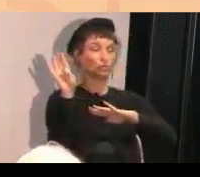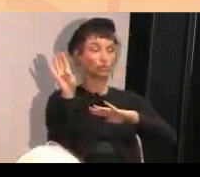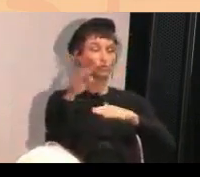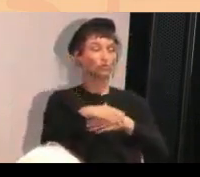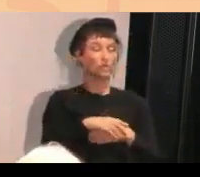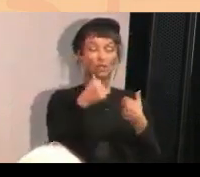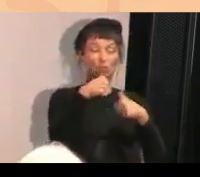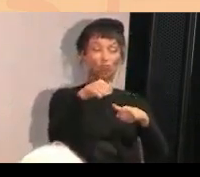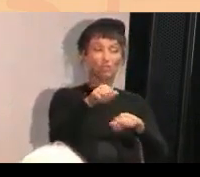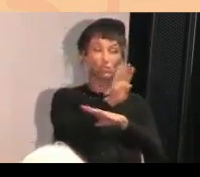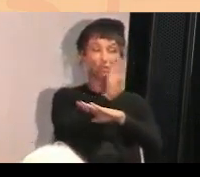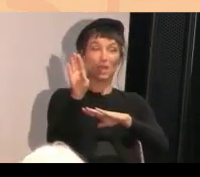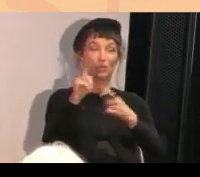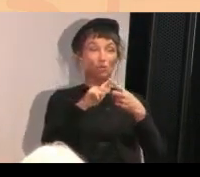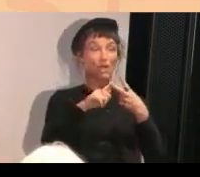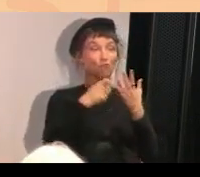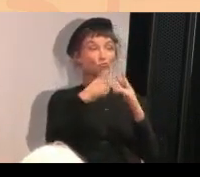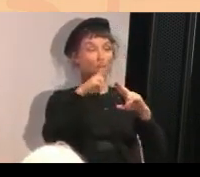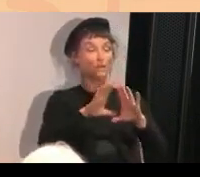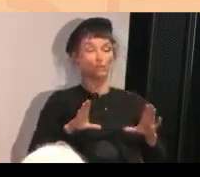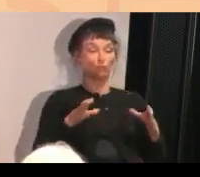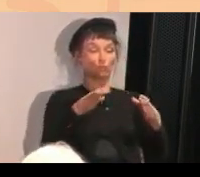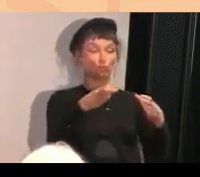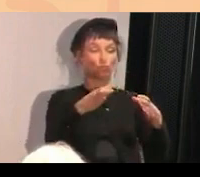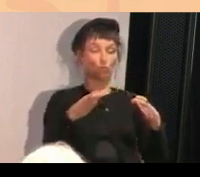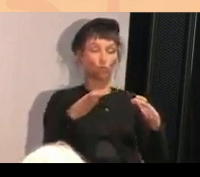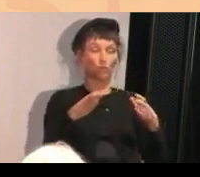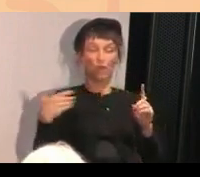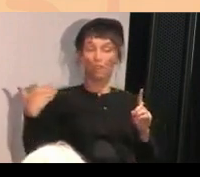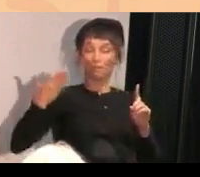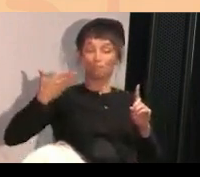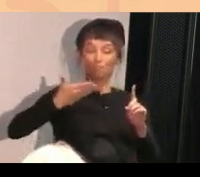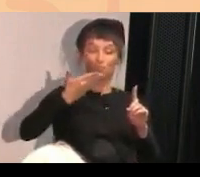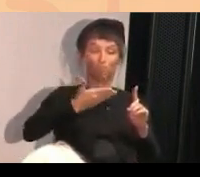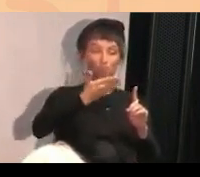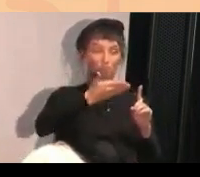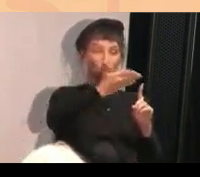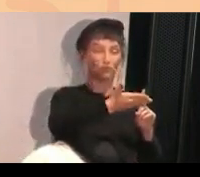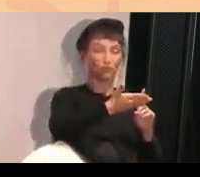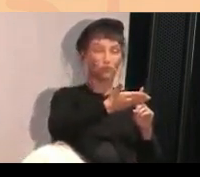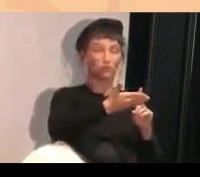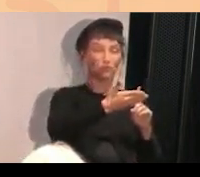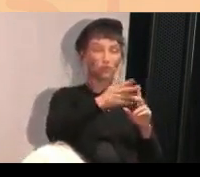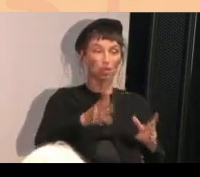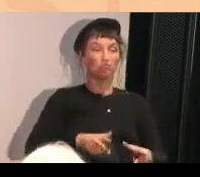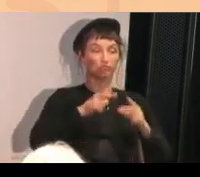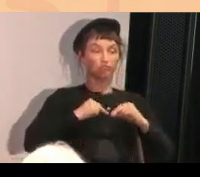panel and reference group and the inheritance of this legacy by the current strategy panel